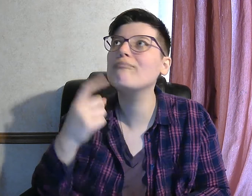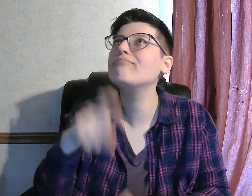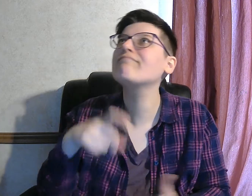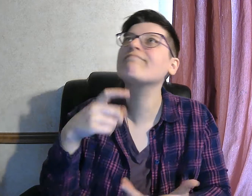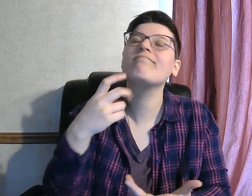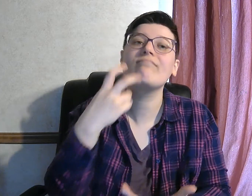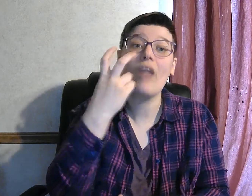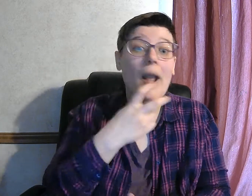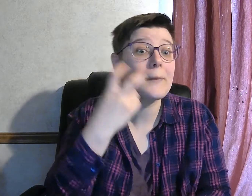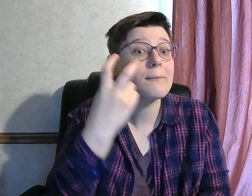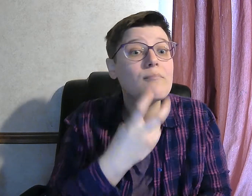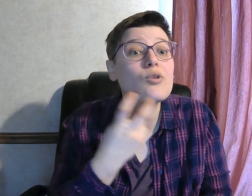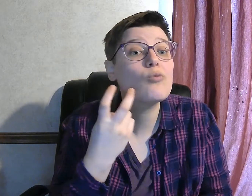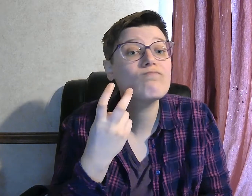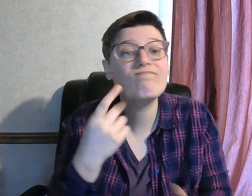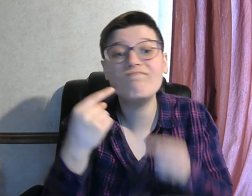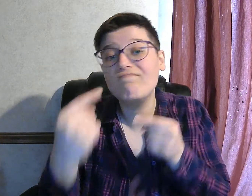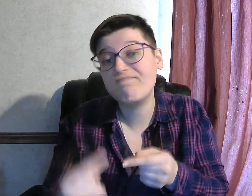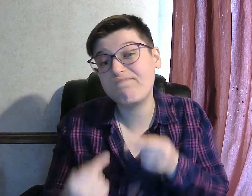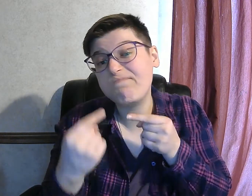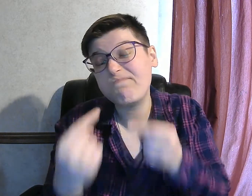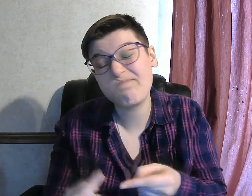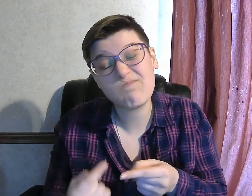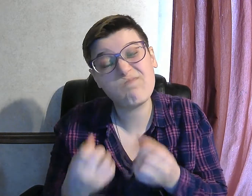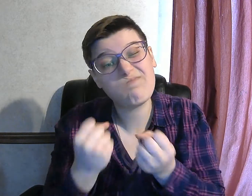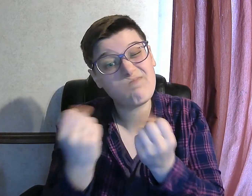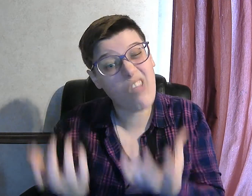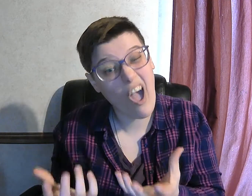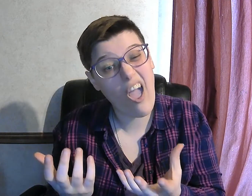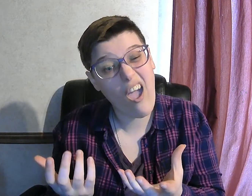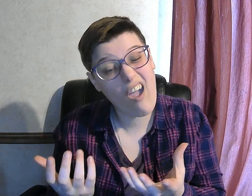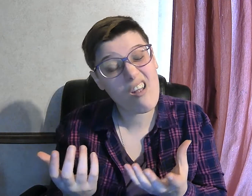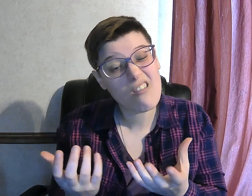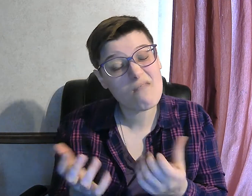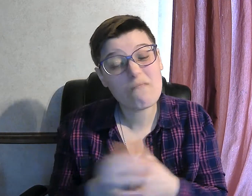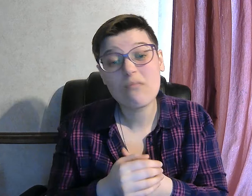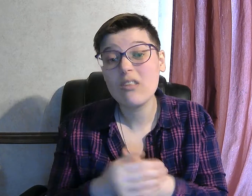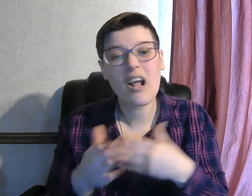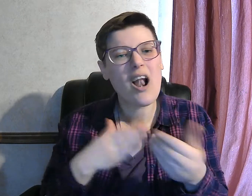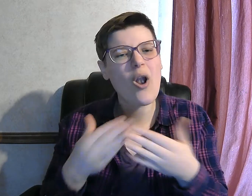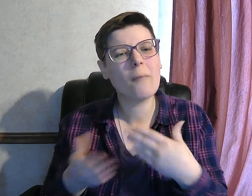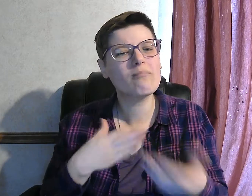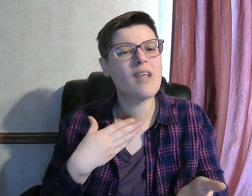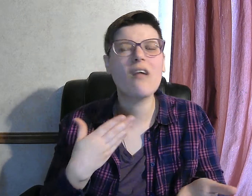That means I did not have full language access, so I had to speechread and I really struggled a lot.